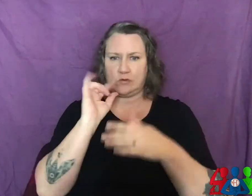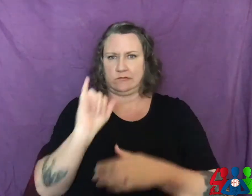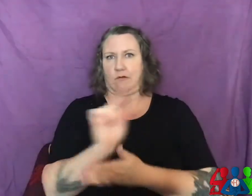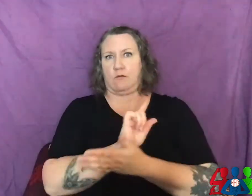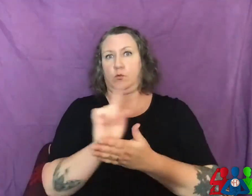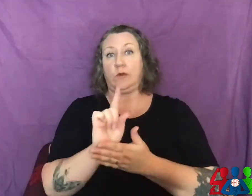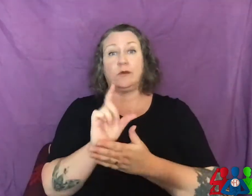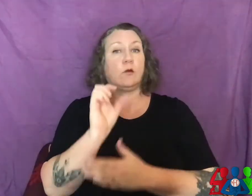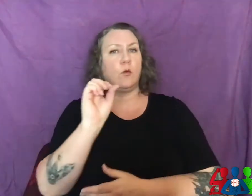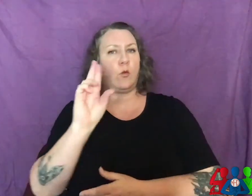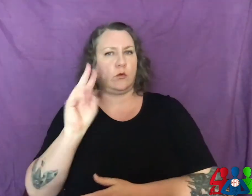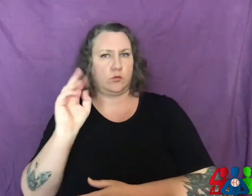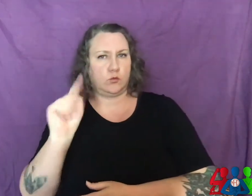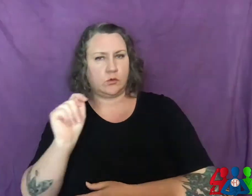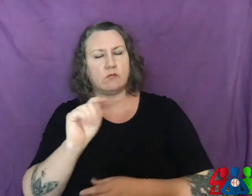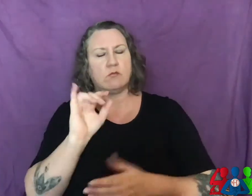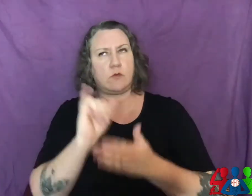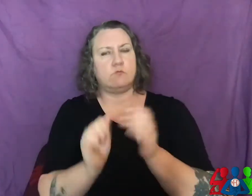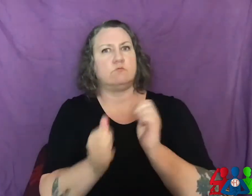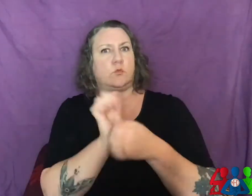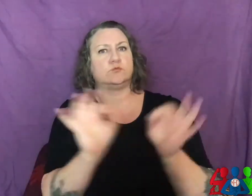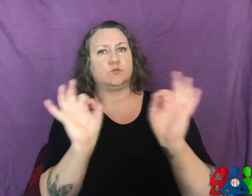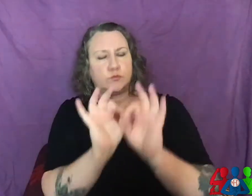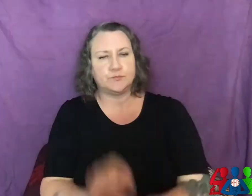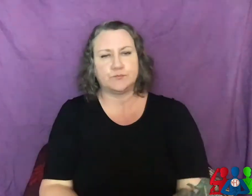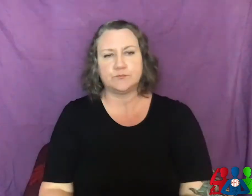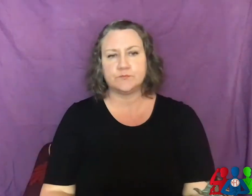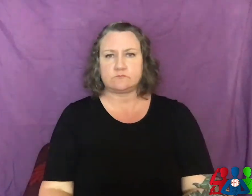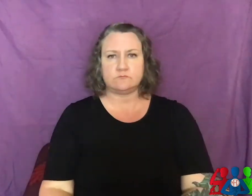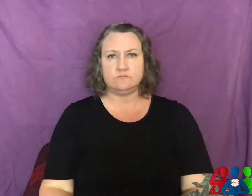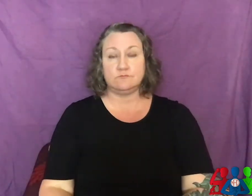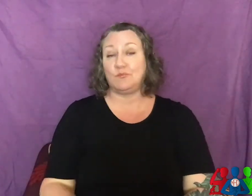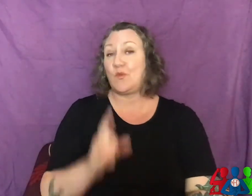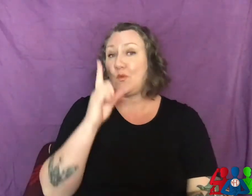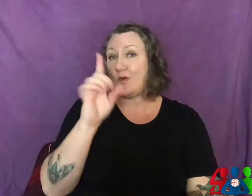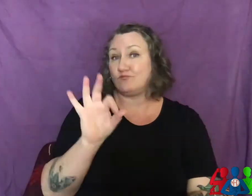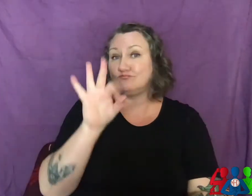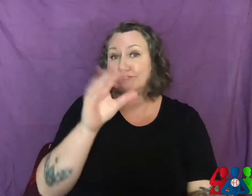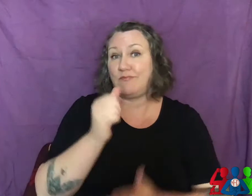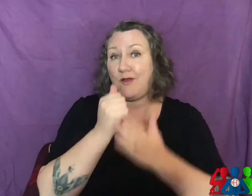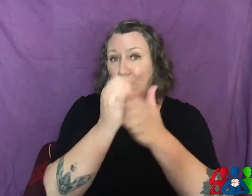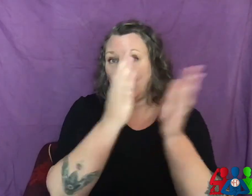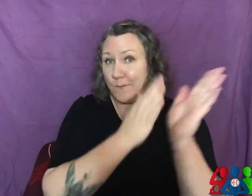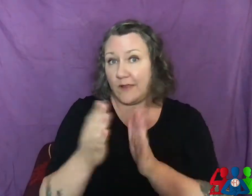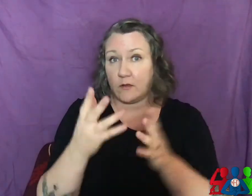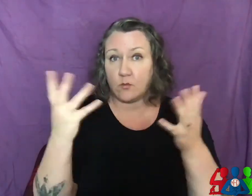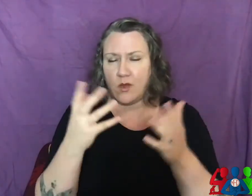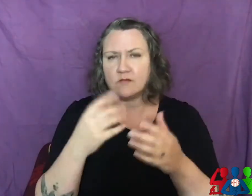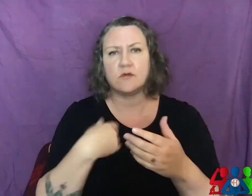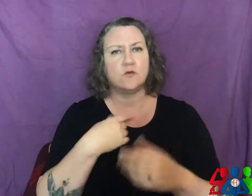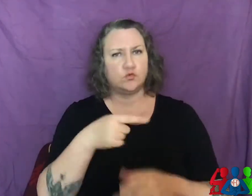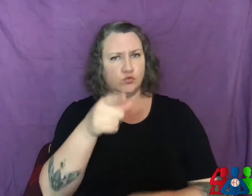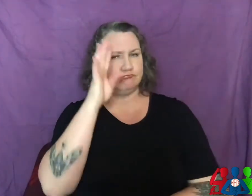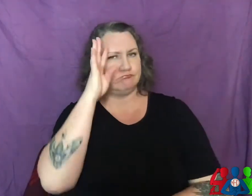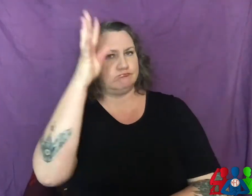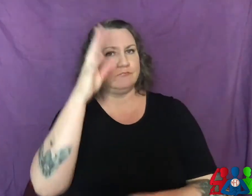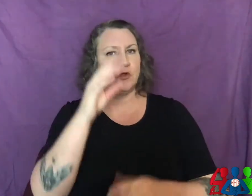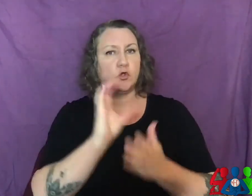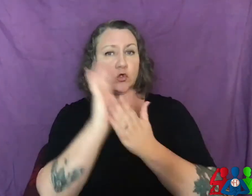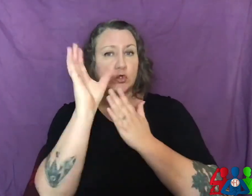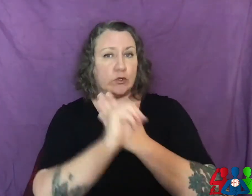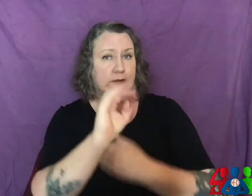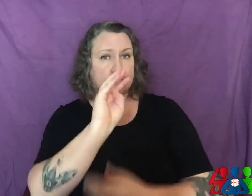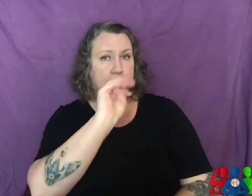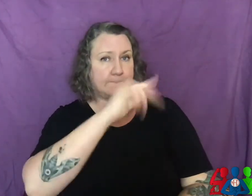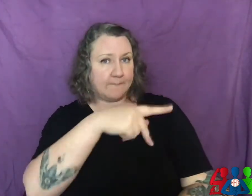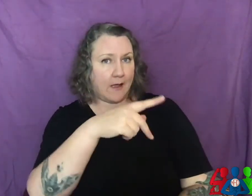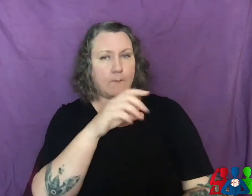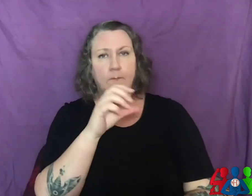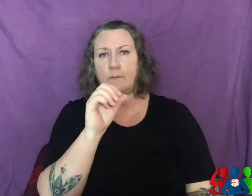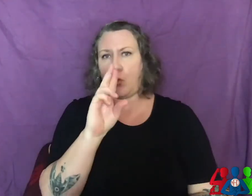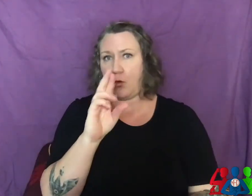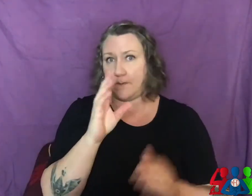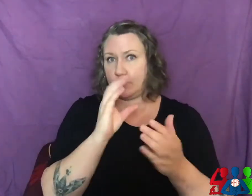once. What's important is that the content for that week be available to students. To help